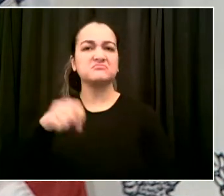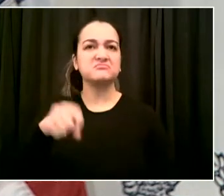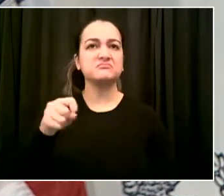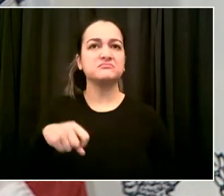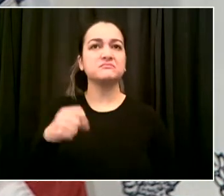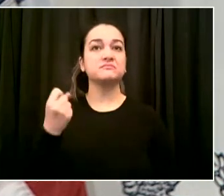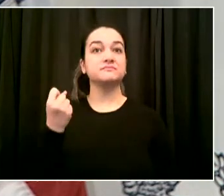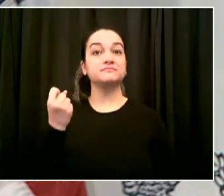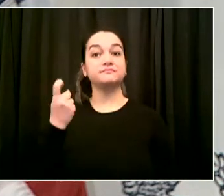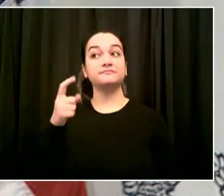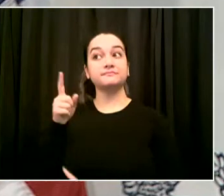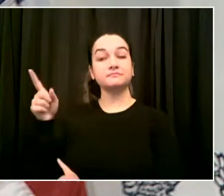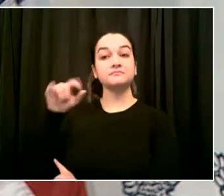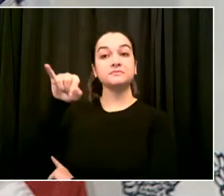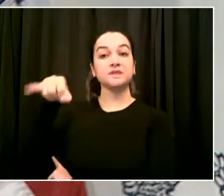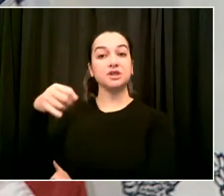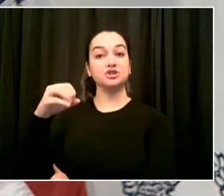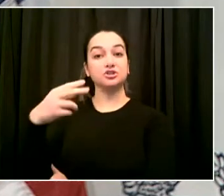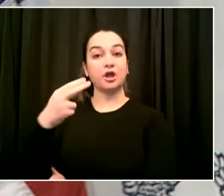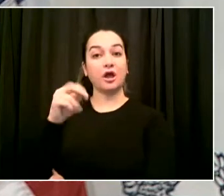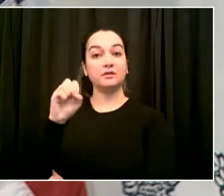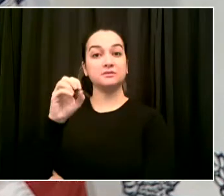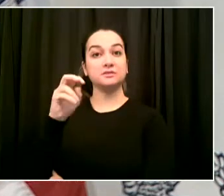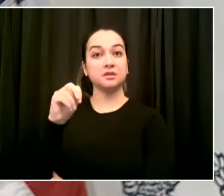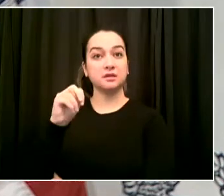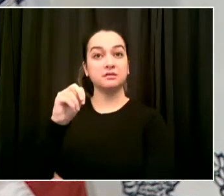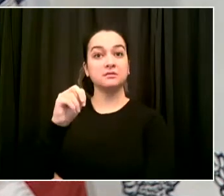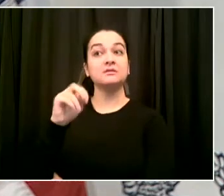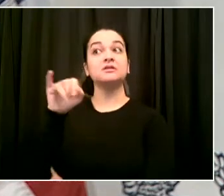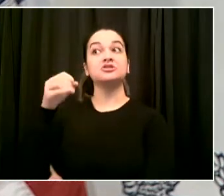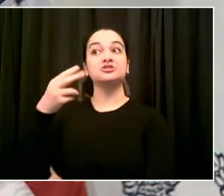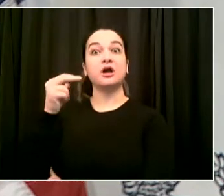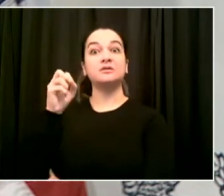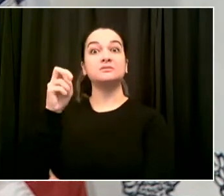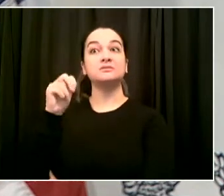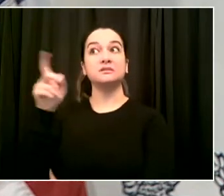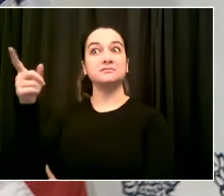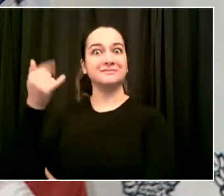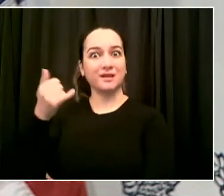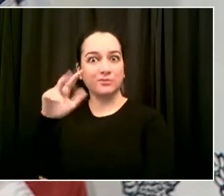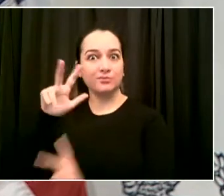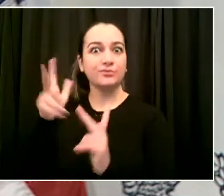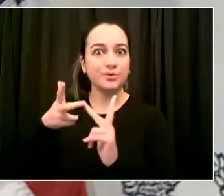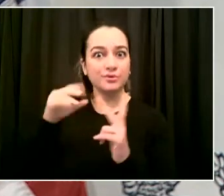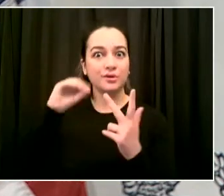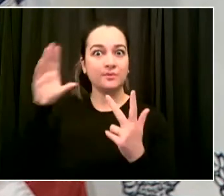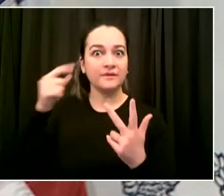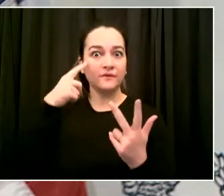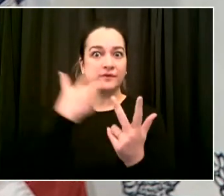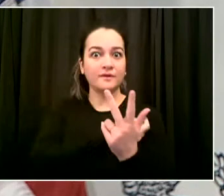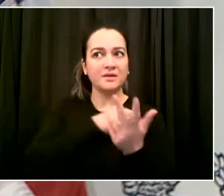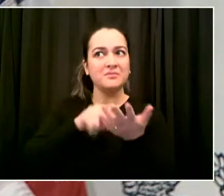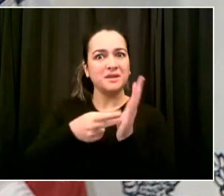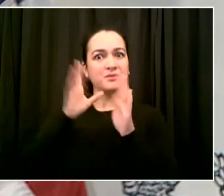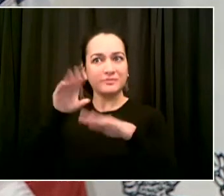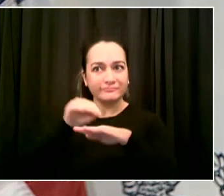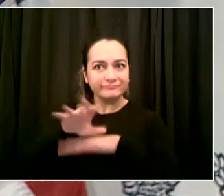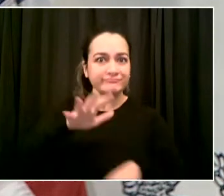ADMINISTRATION AND YOU WILL SEE MANGER CHANGES IN SUPPLY REALITY IN THE COMING WEEKS. ALSO NO THE JOHNSON & JOHOHNSON N CCVAII E